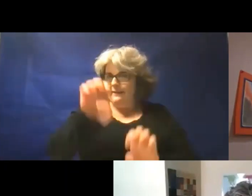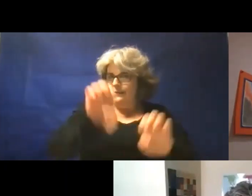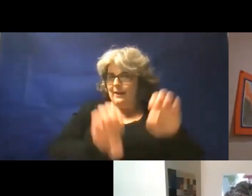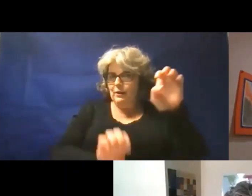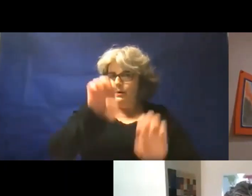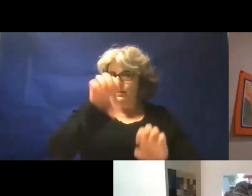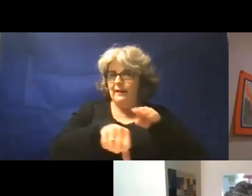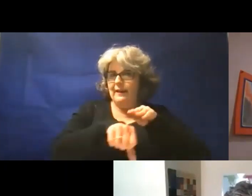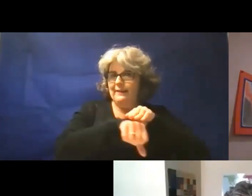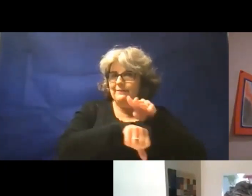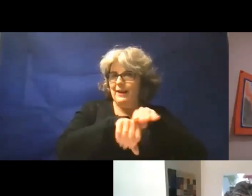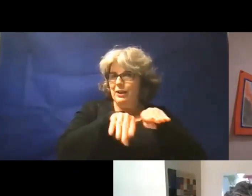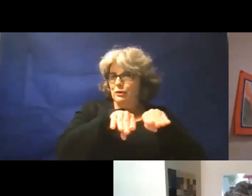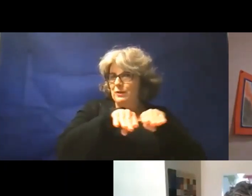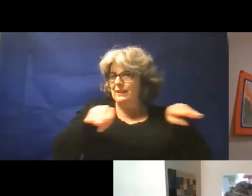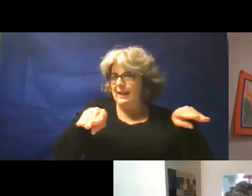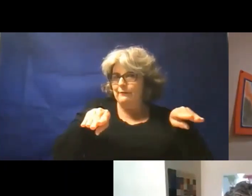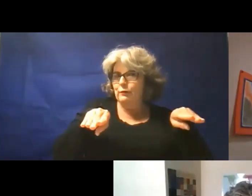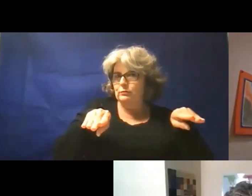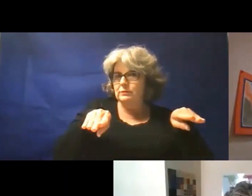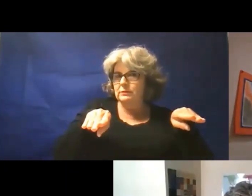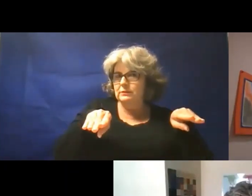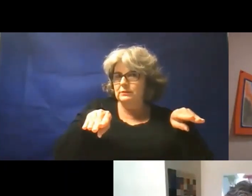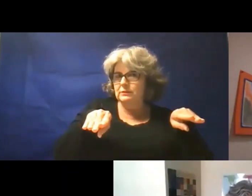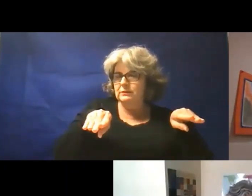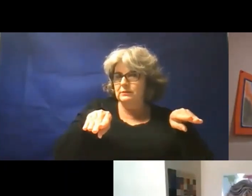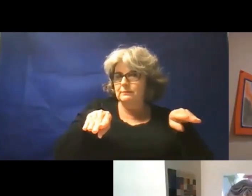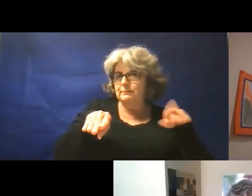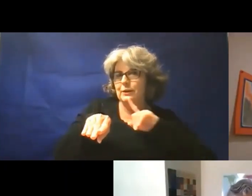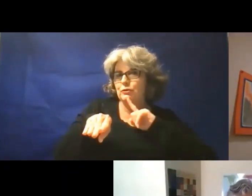levels i want to make sure one of our questioners wants to make sure that she heard you correctly